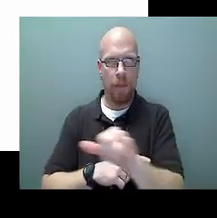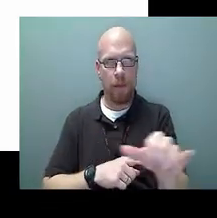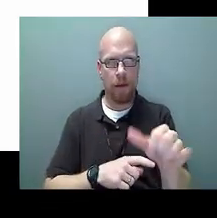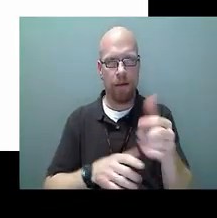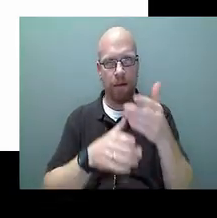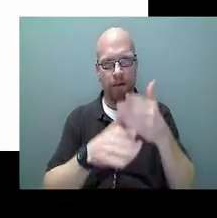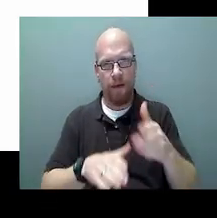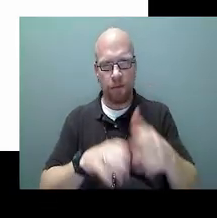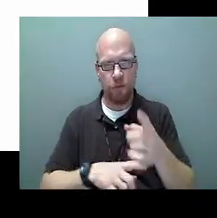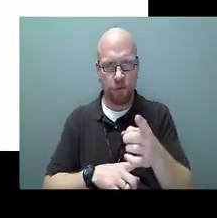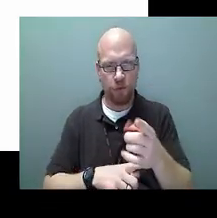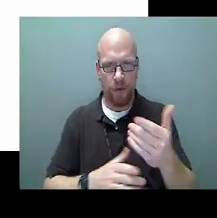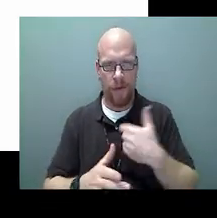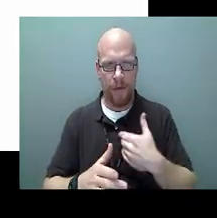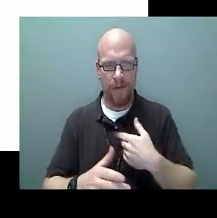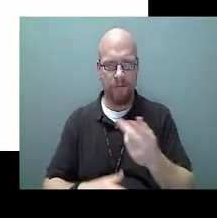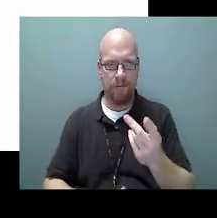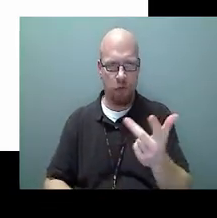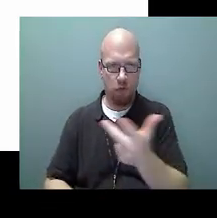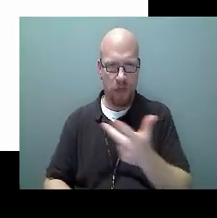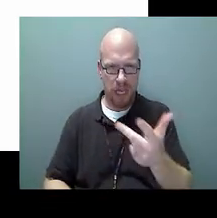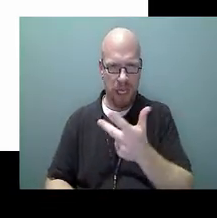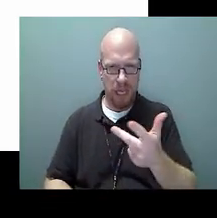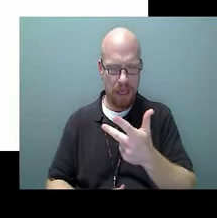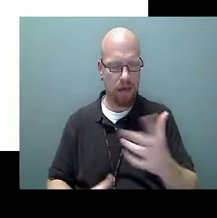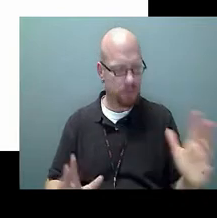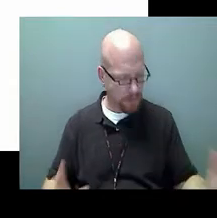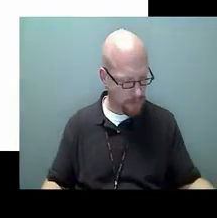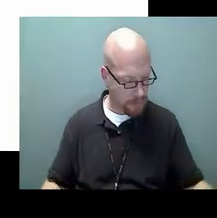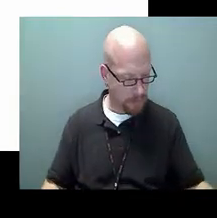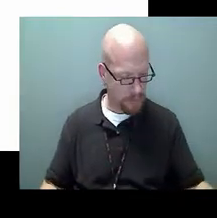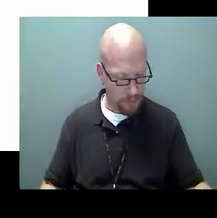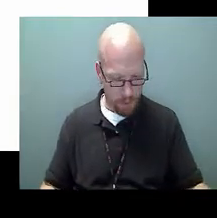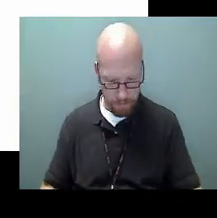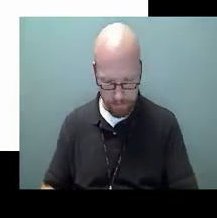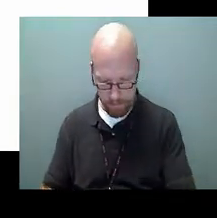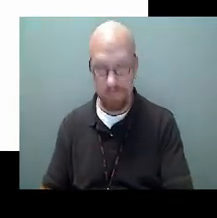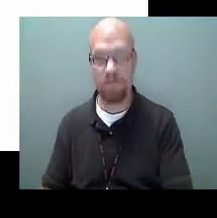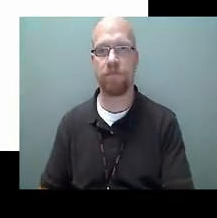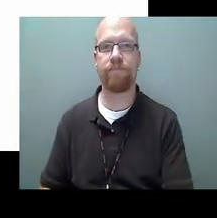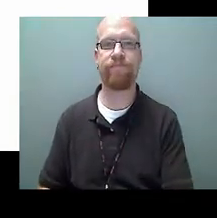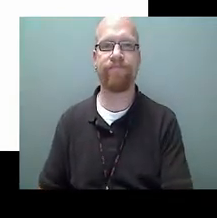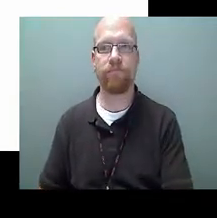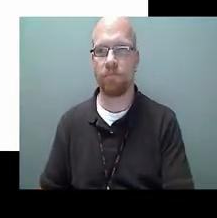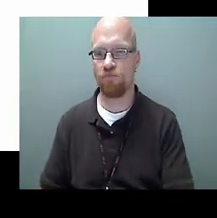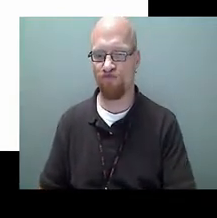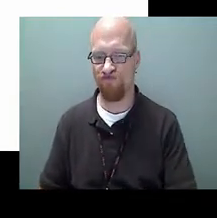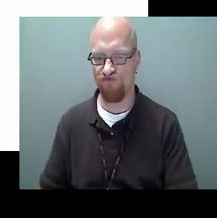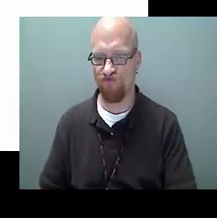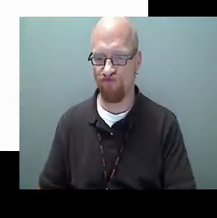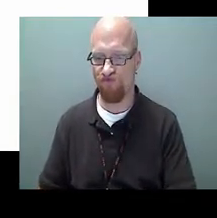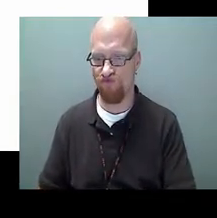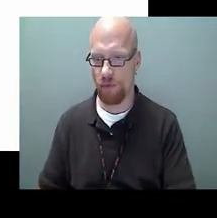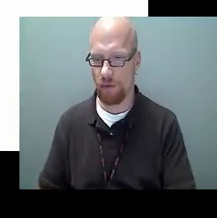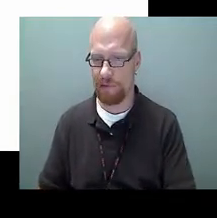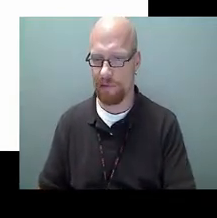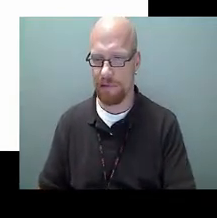We're going to start with a coefficient, the numerical part of our terms, and find a common devisor